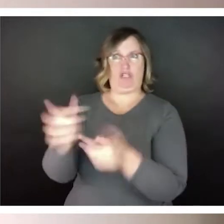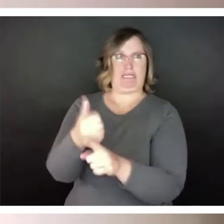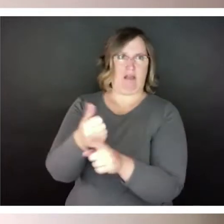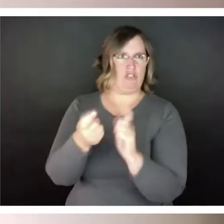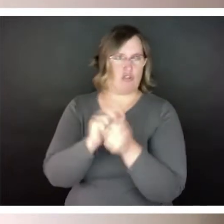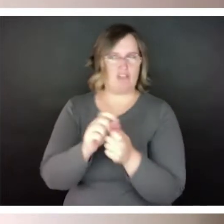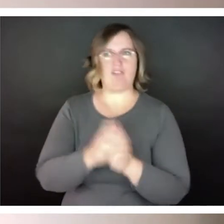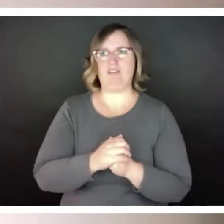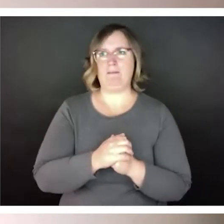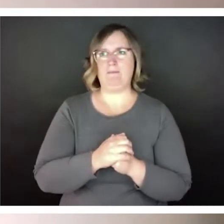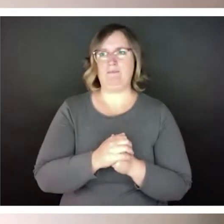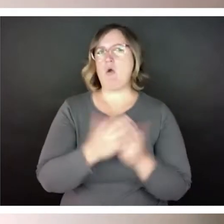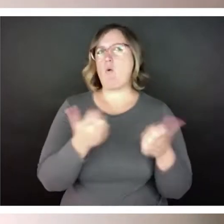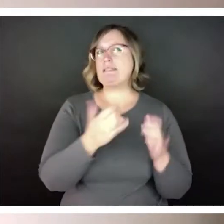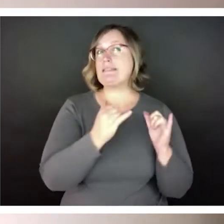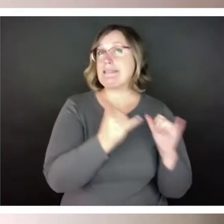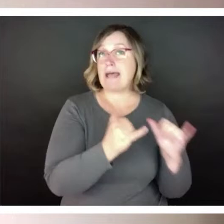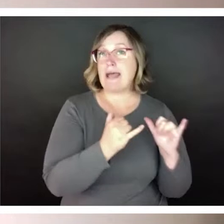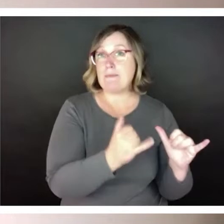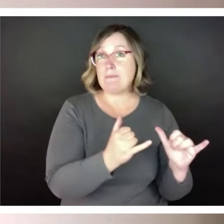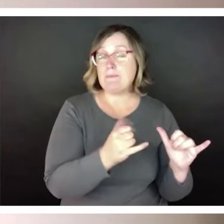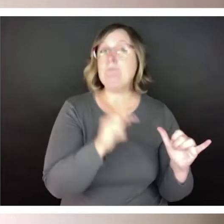The commonality between us, however, is the individual.